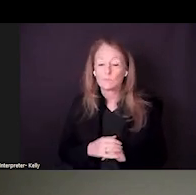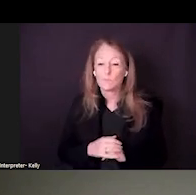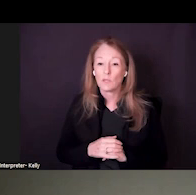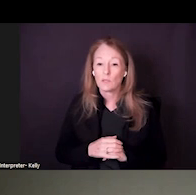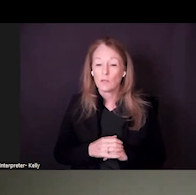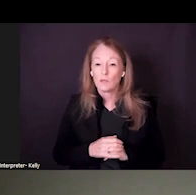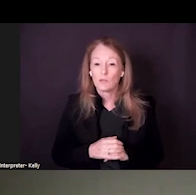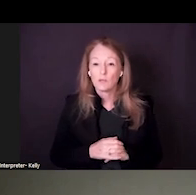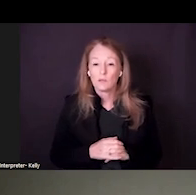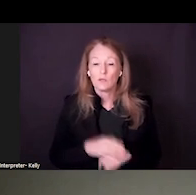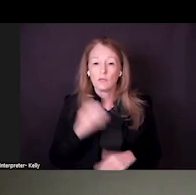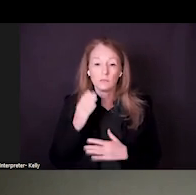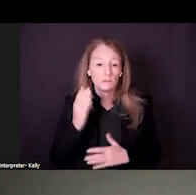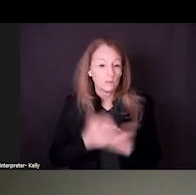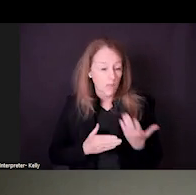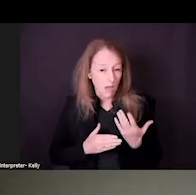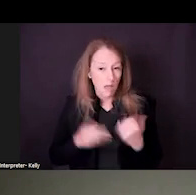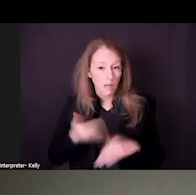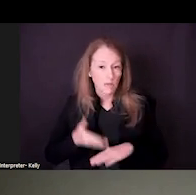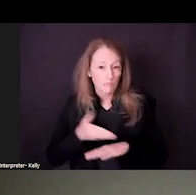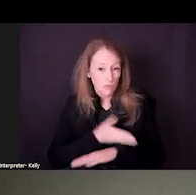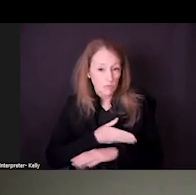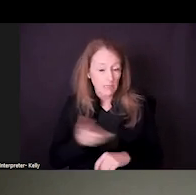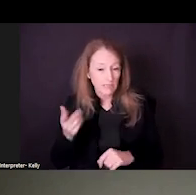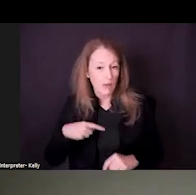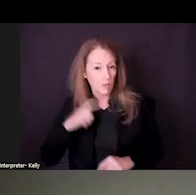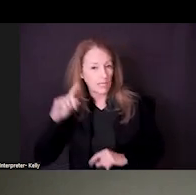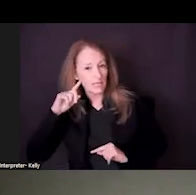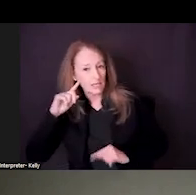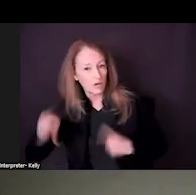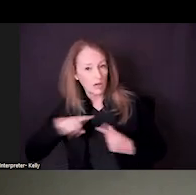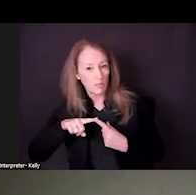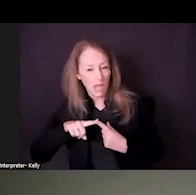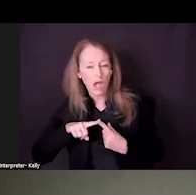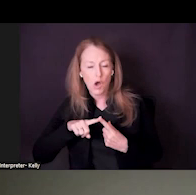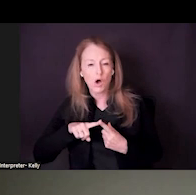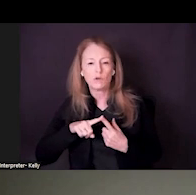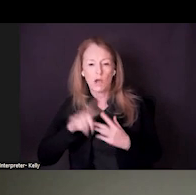STARTING TO RESONATE HERE IN AUSTRALIA. I DON'T THINK WE ARE FAR